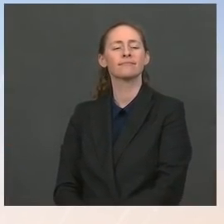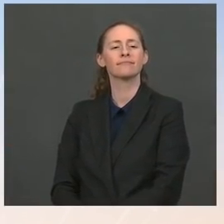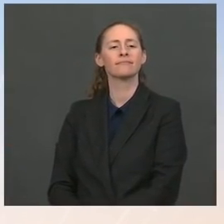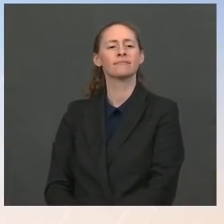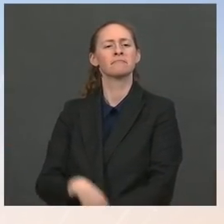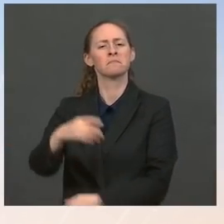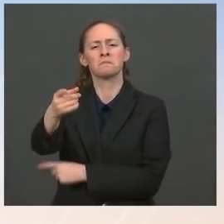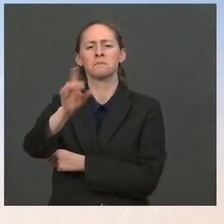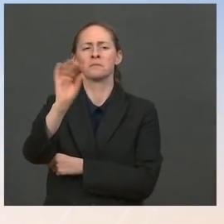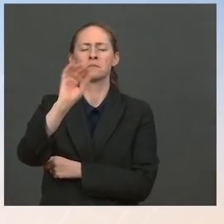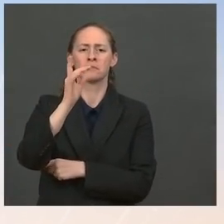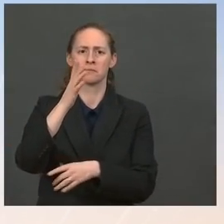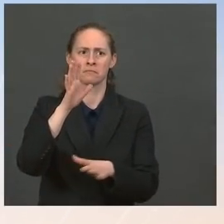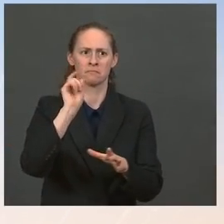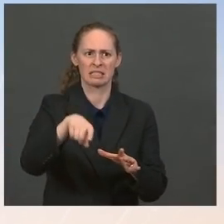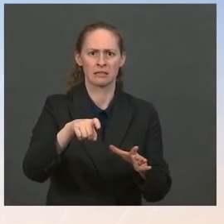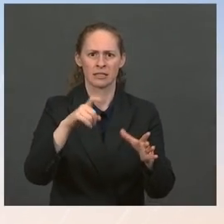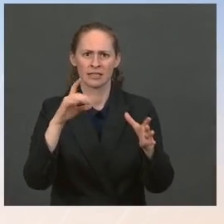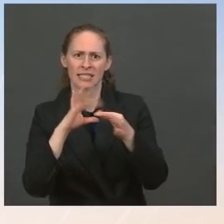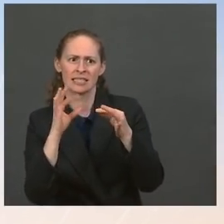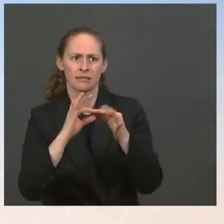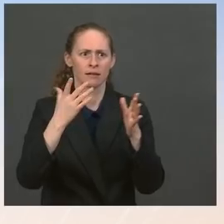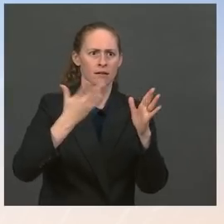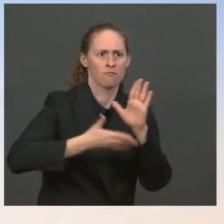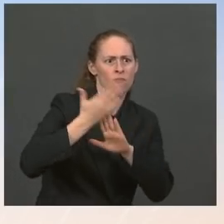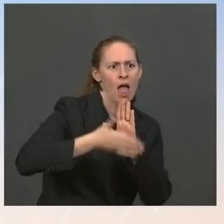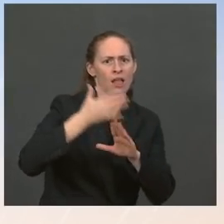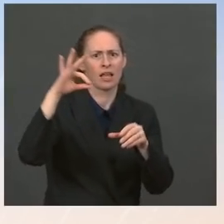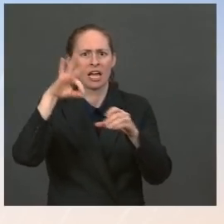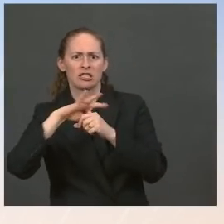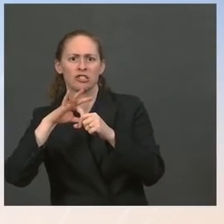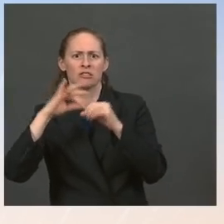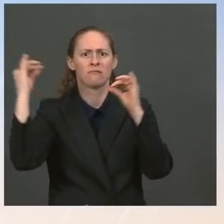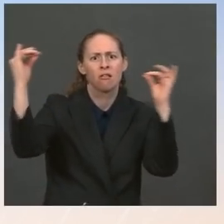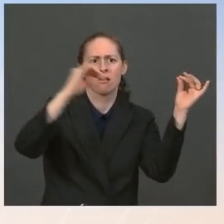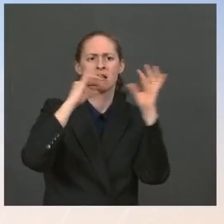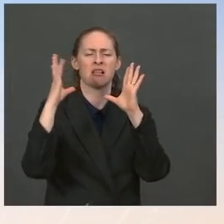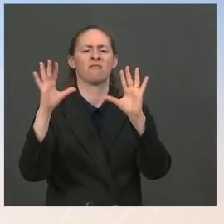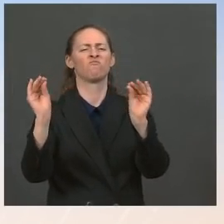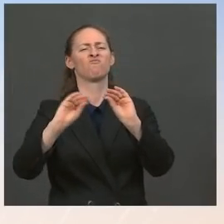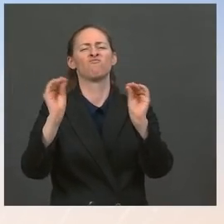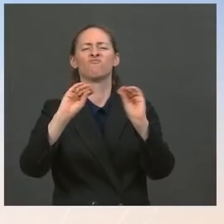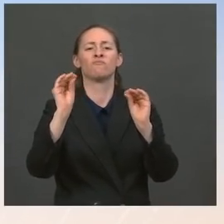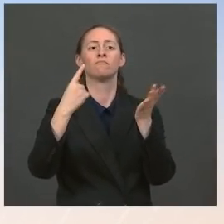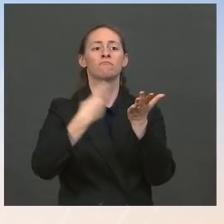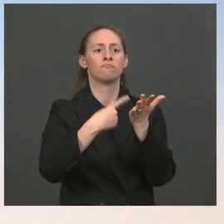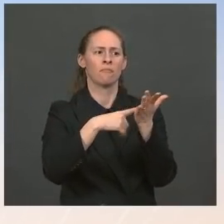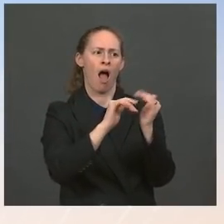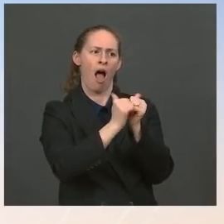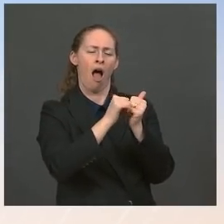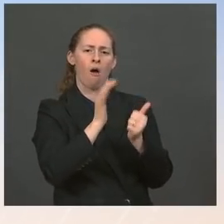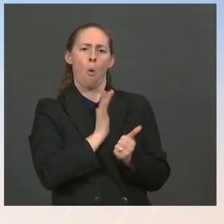talking about campaigns and elections in that way. What we talked about was how it would be good. Now, of course, I believe strongly